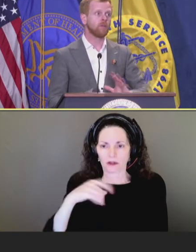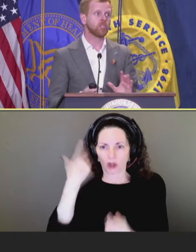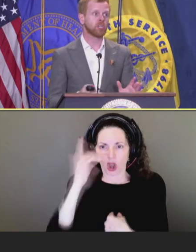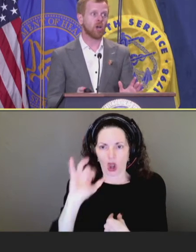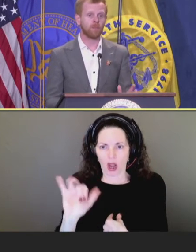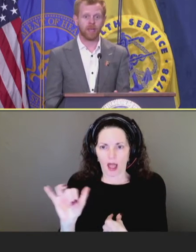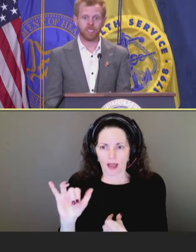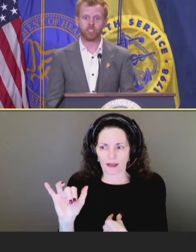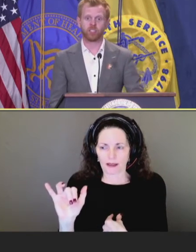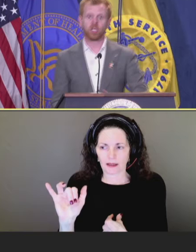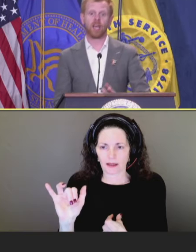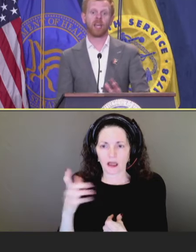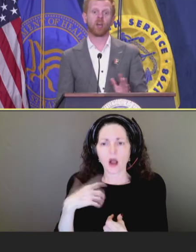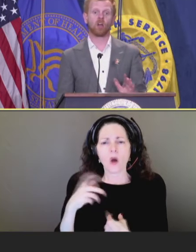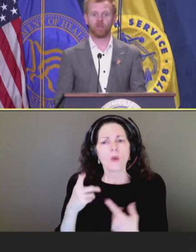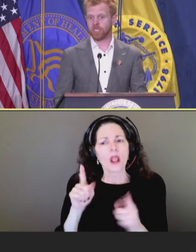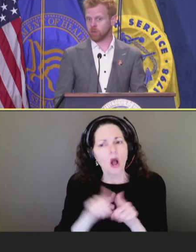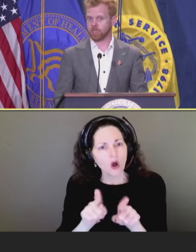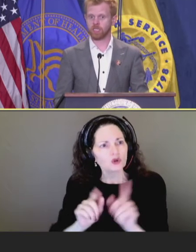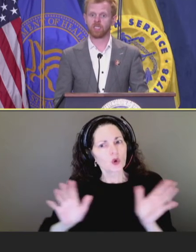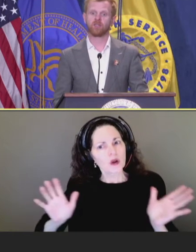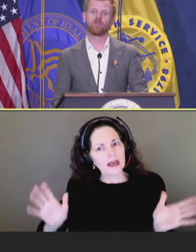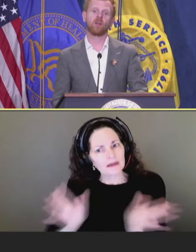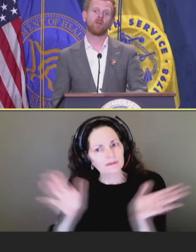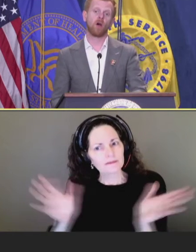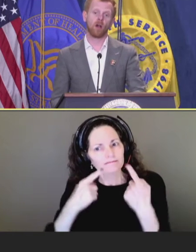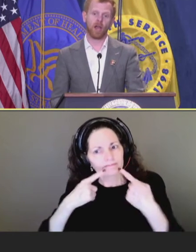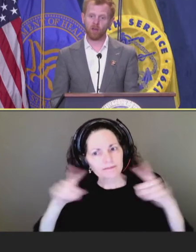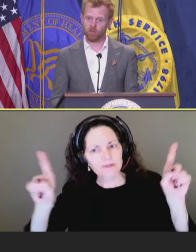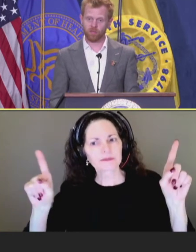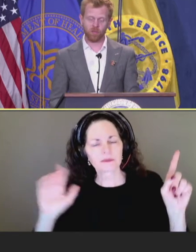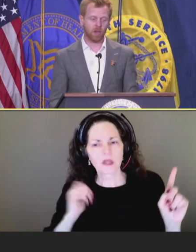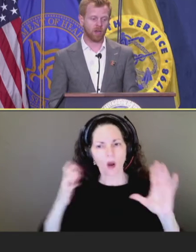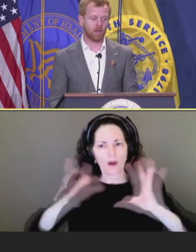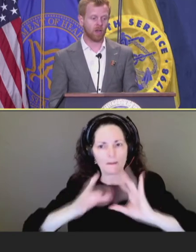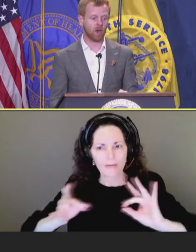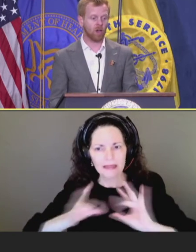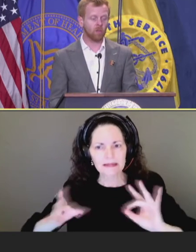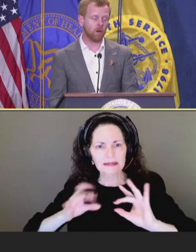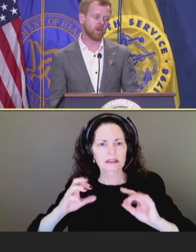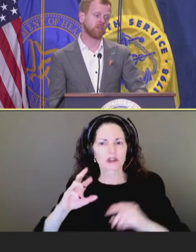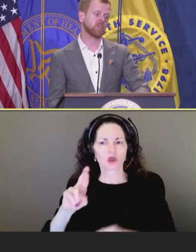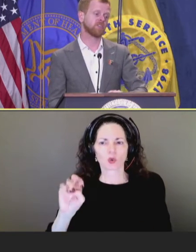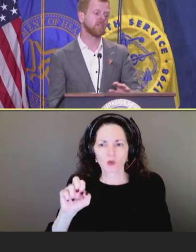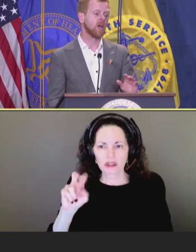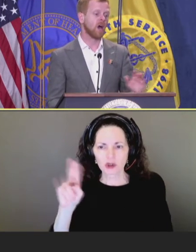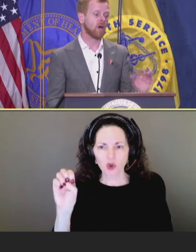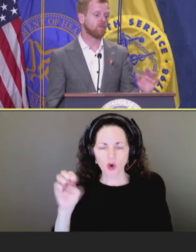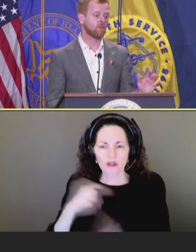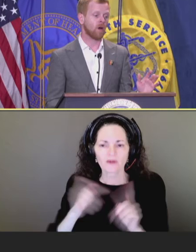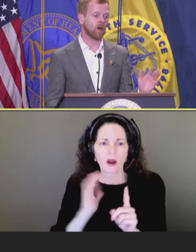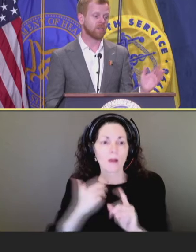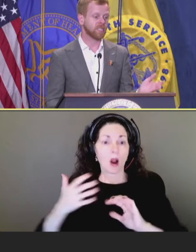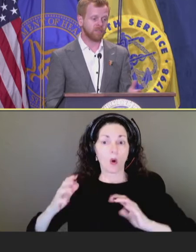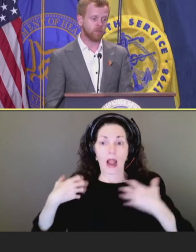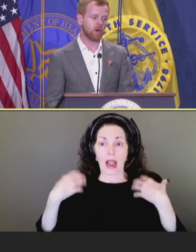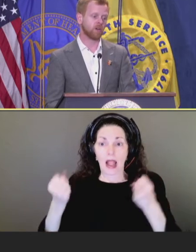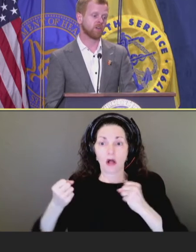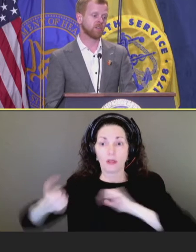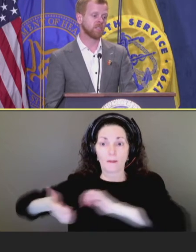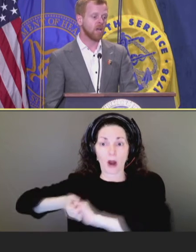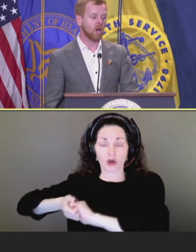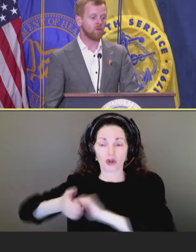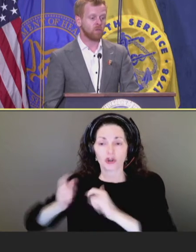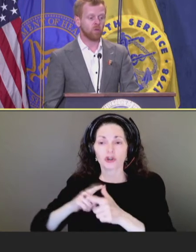push our message and our resources from our health partners, from our safety partners, you know,